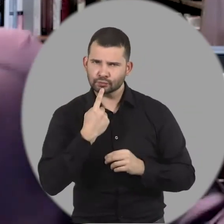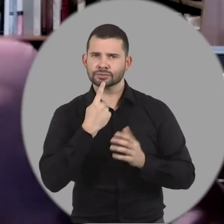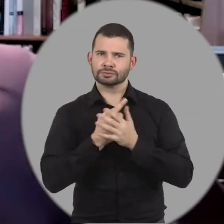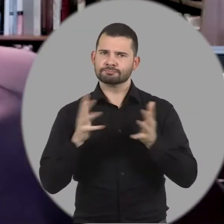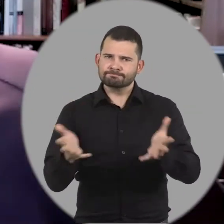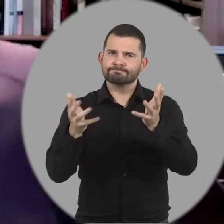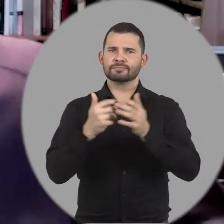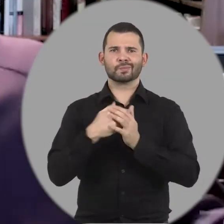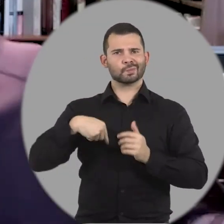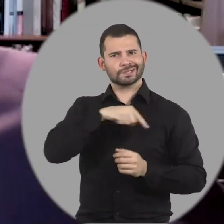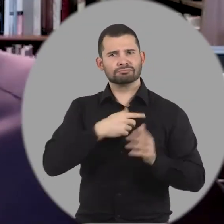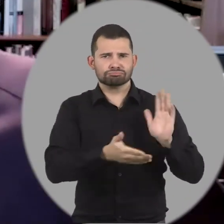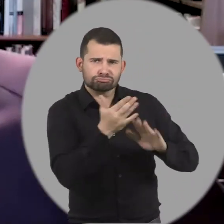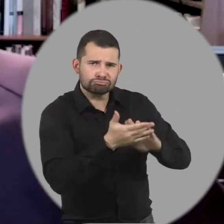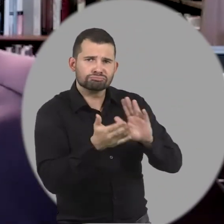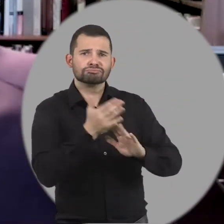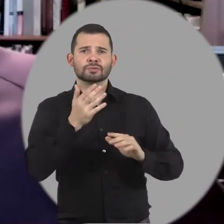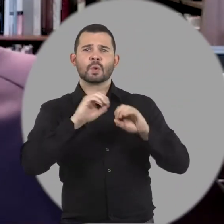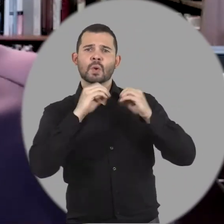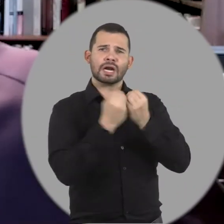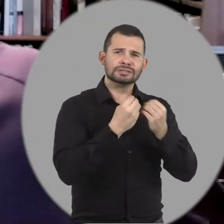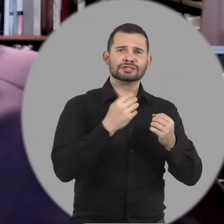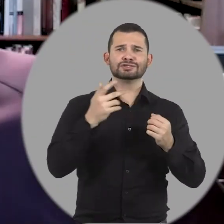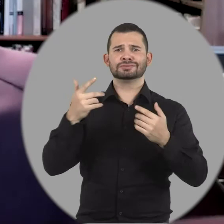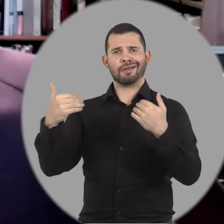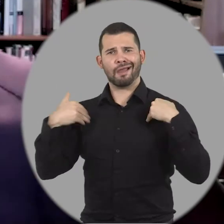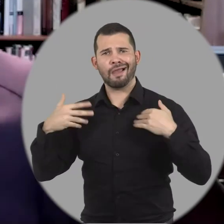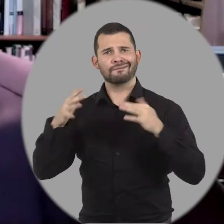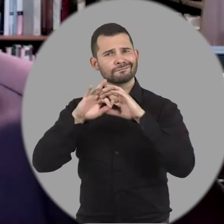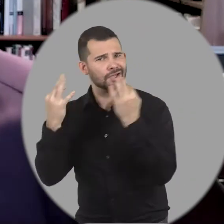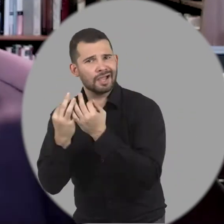we have families, we have a lot of challenges in our work life and in our personal life. So,